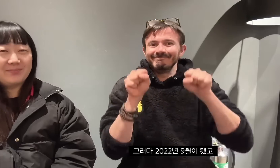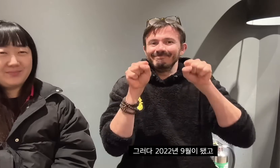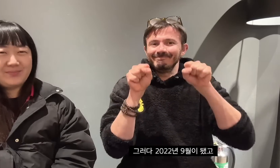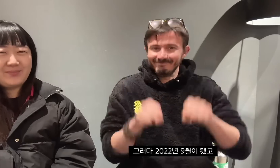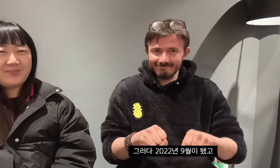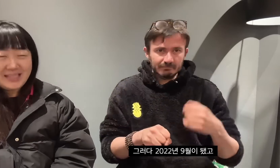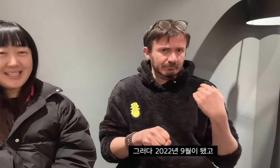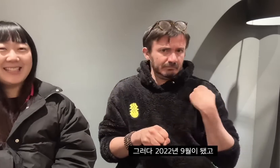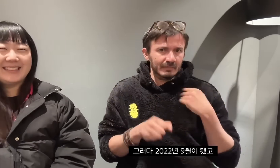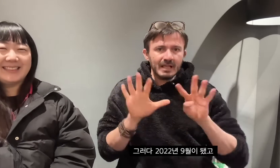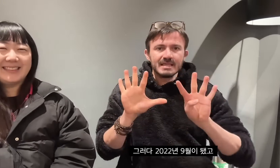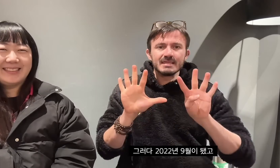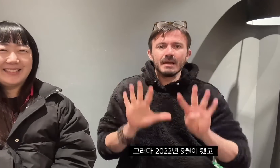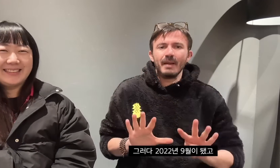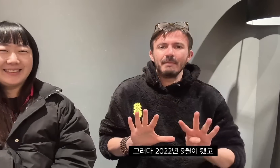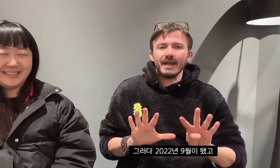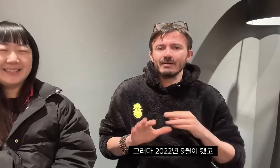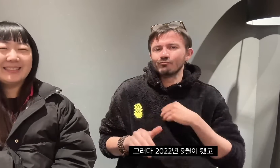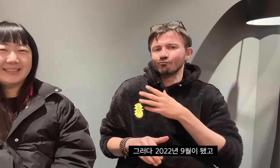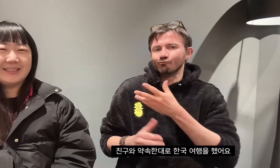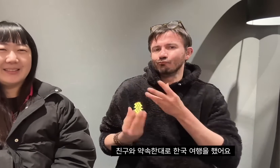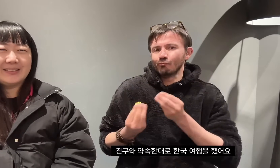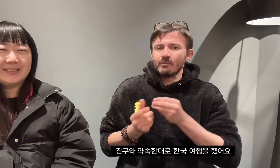Then came September 2022,